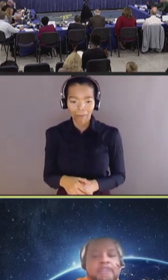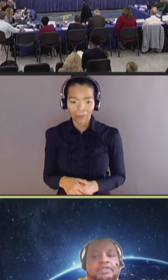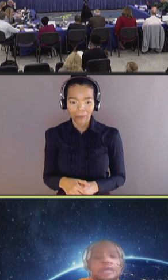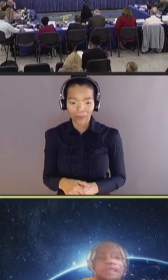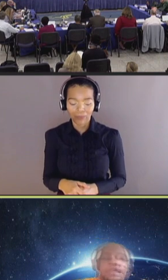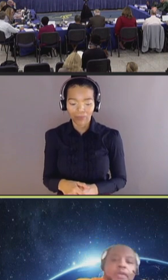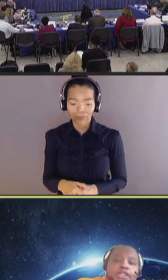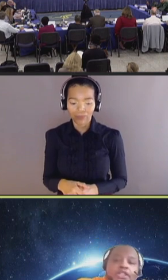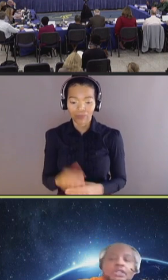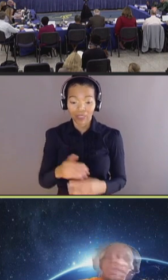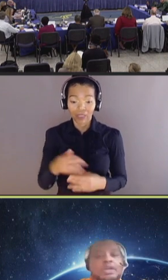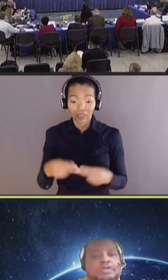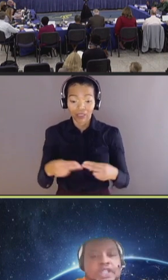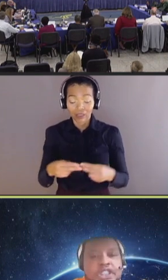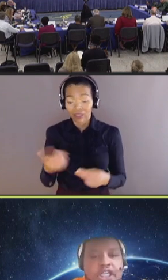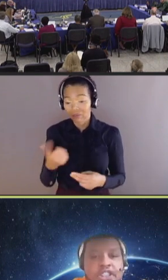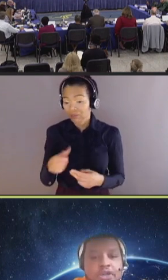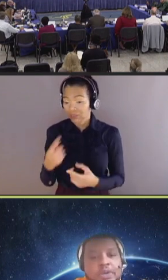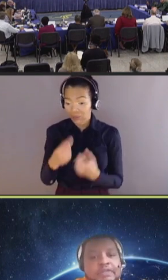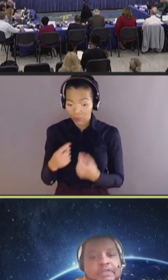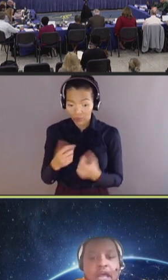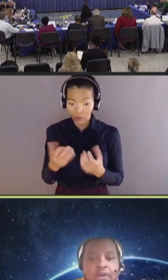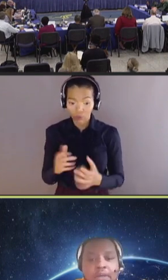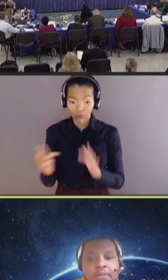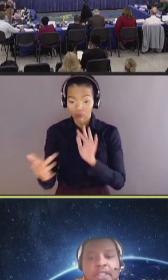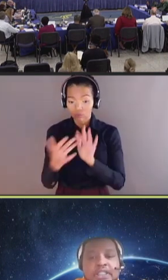And if you have any questions or want to reach us, or you want to follow up,